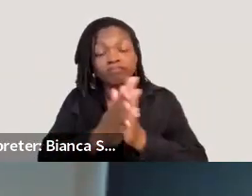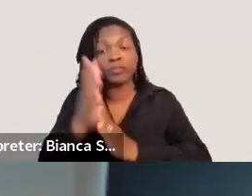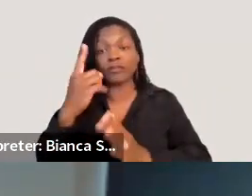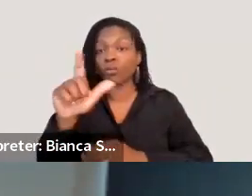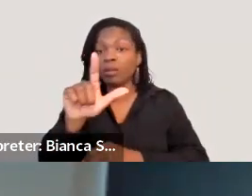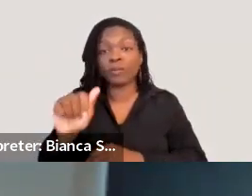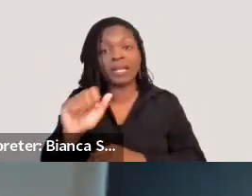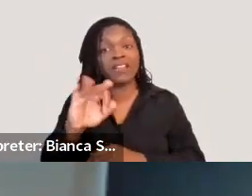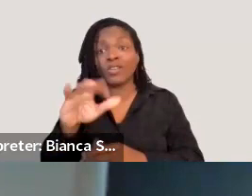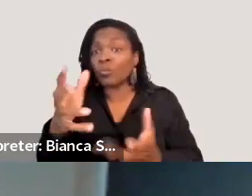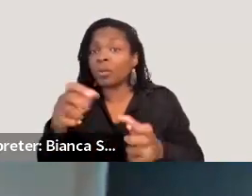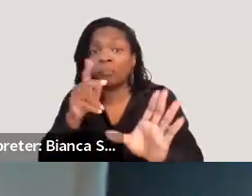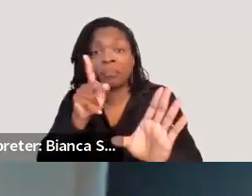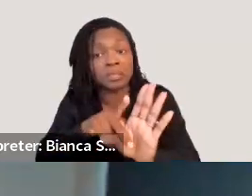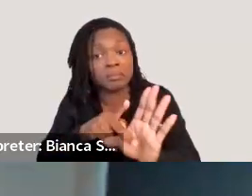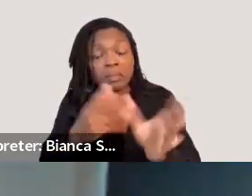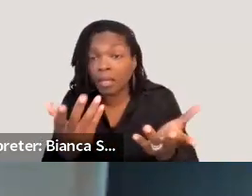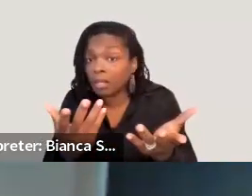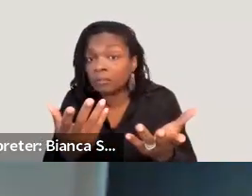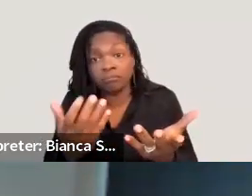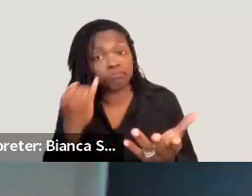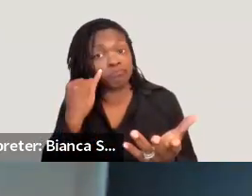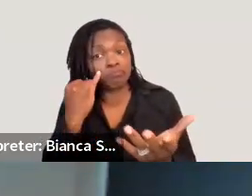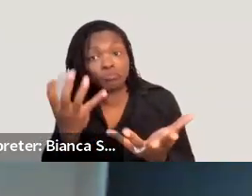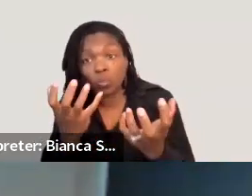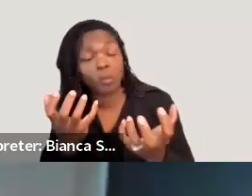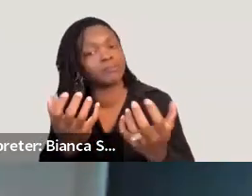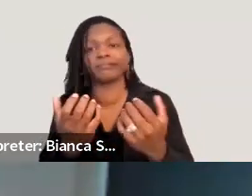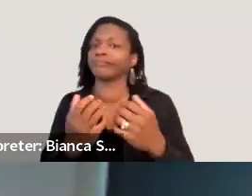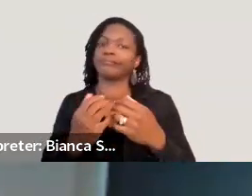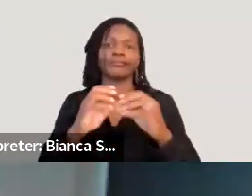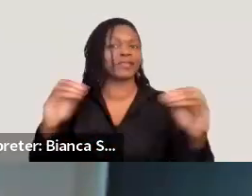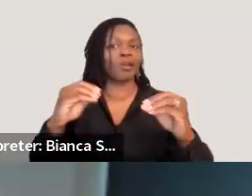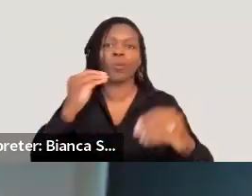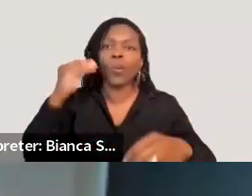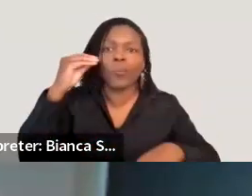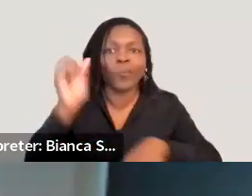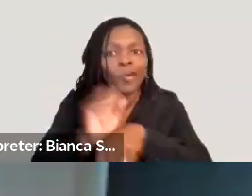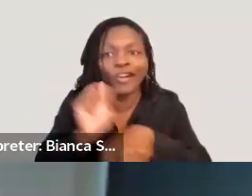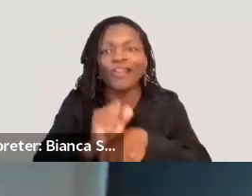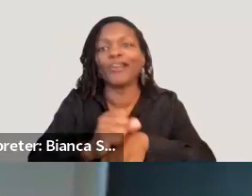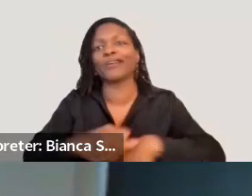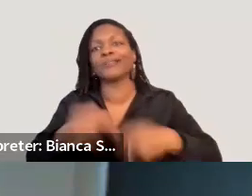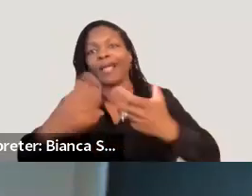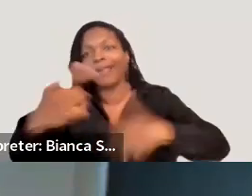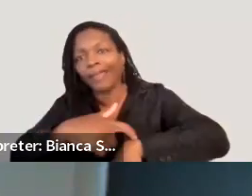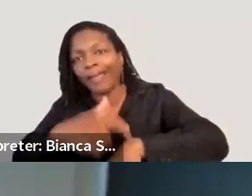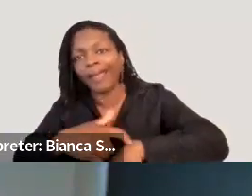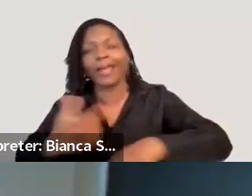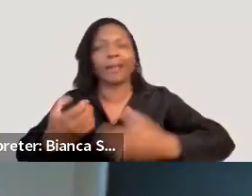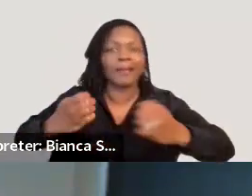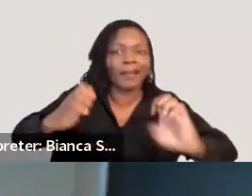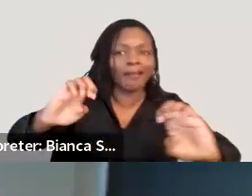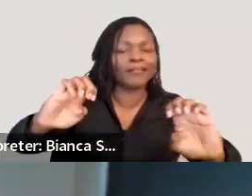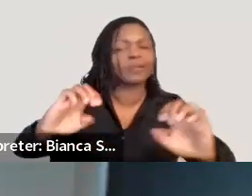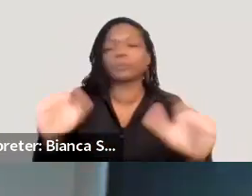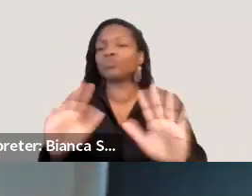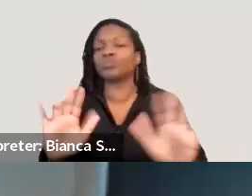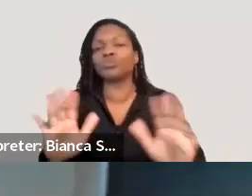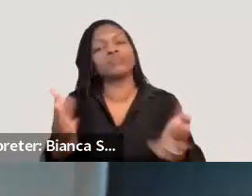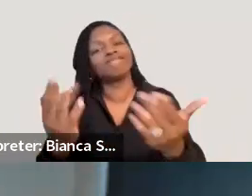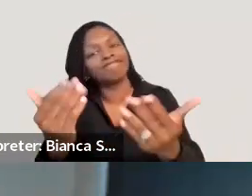We just need your voice. We need your expertise so you can share with us. So that you can be a part of influencing a positive change.